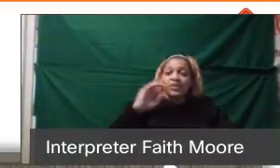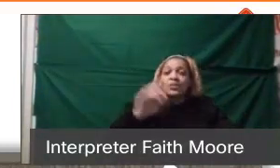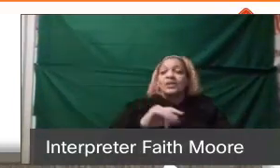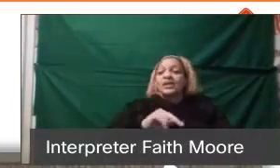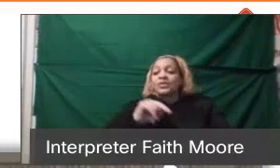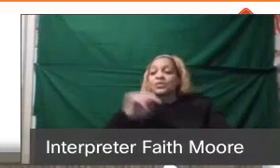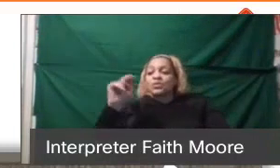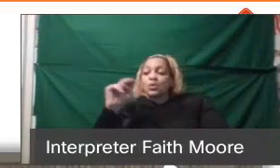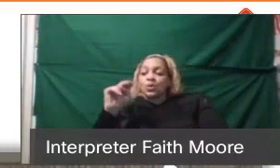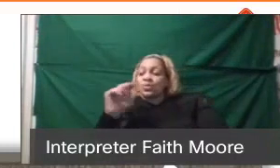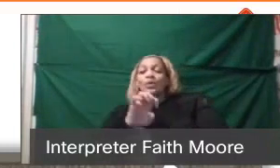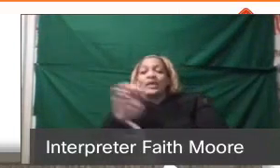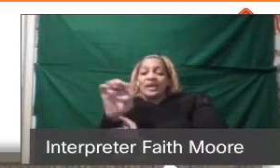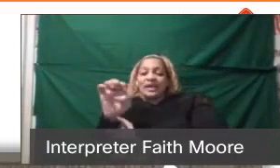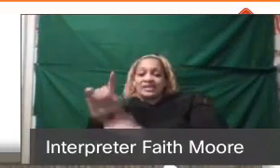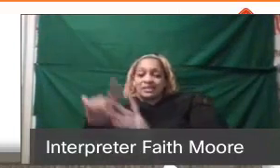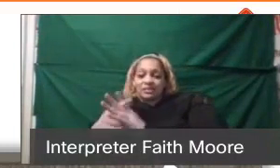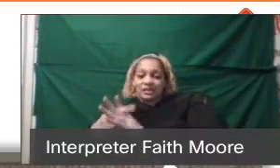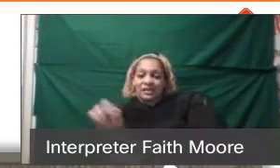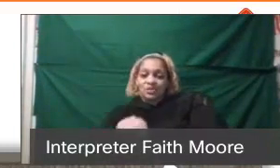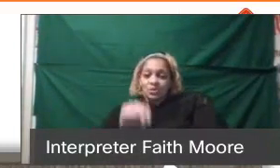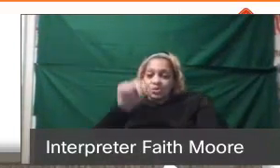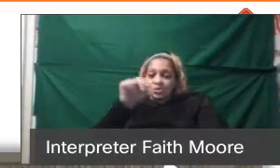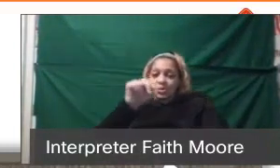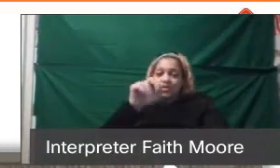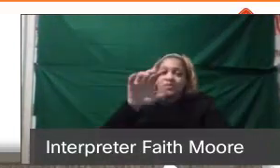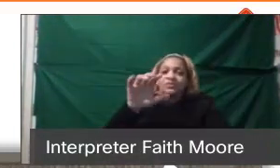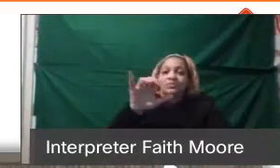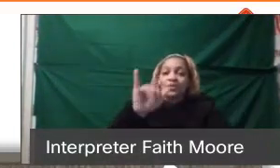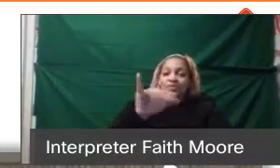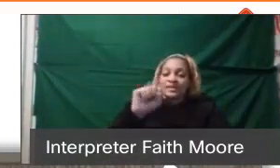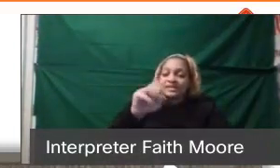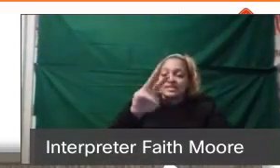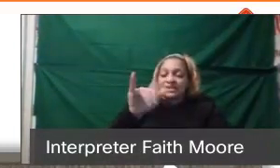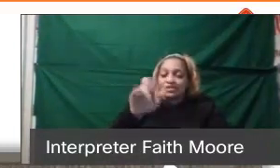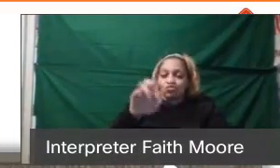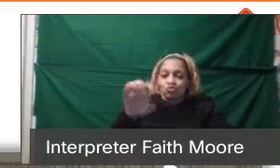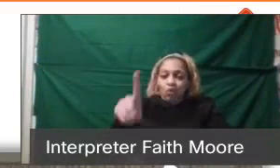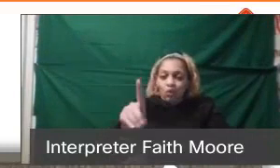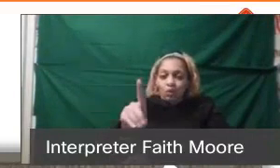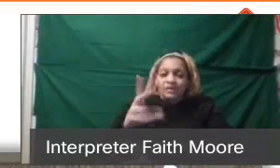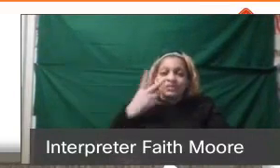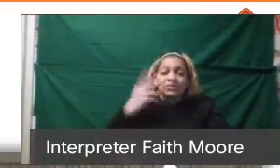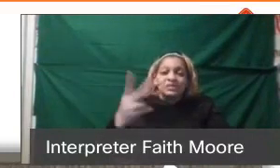A long Sandy Springs road. This is the same alignment that was shown in the 30% design, but what we've.